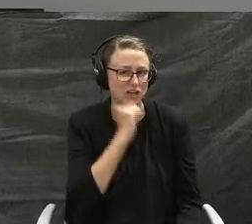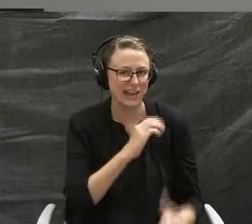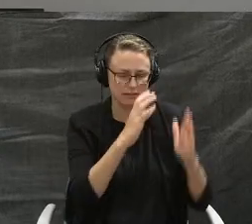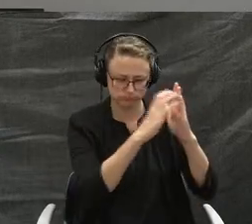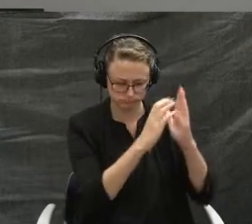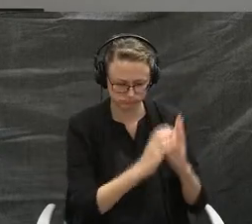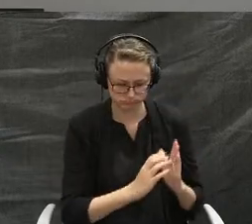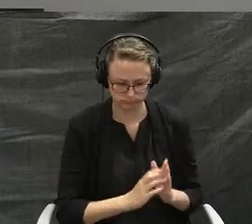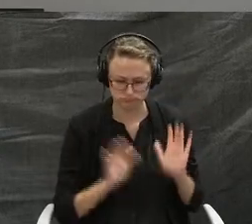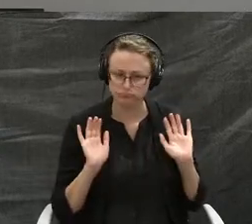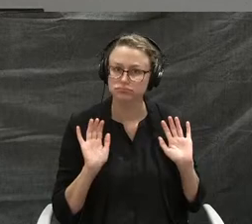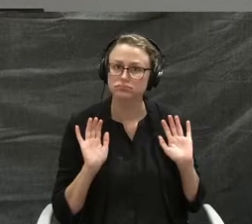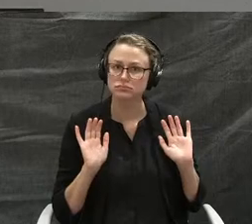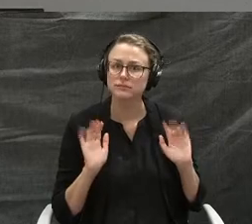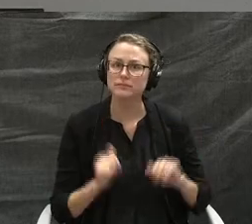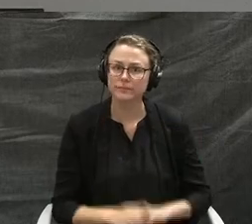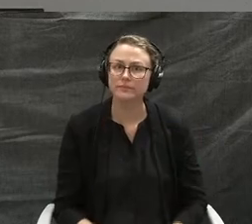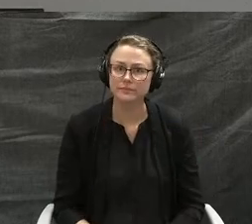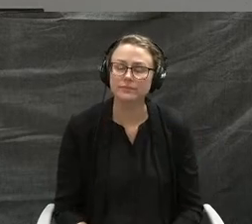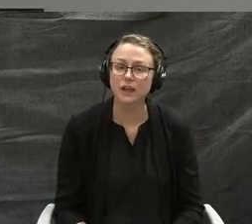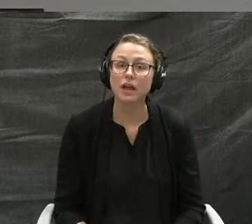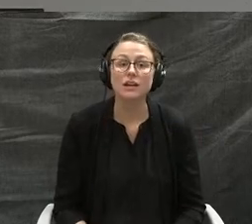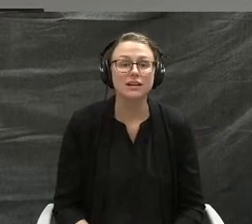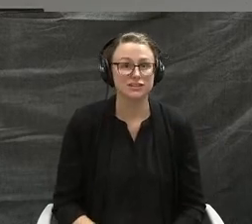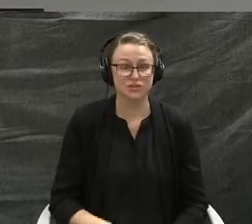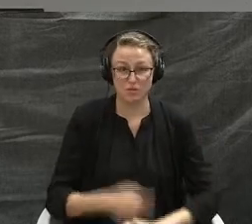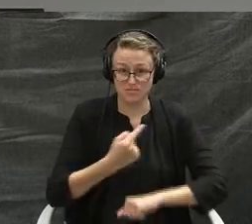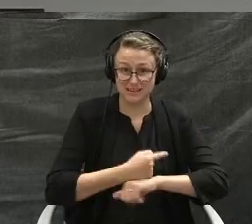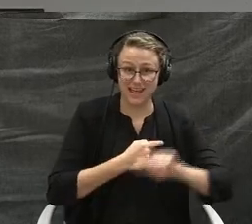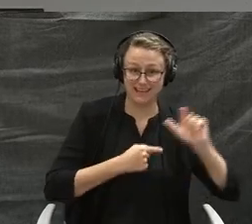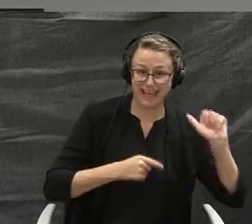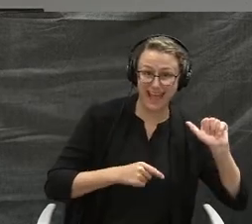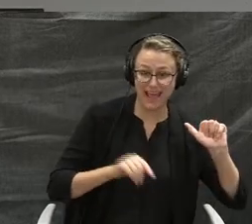this class or this A&B Day. There be a Wellness group and